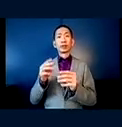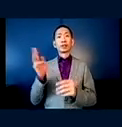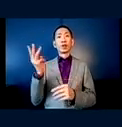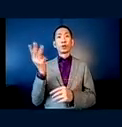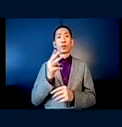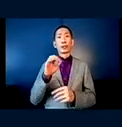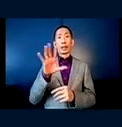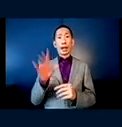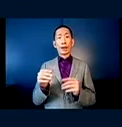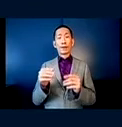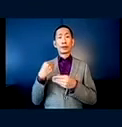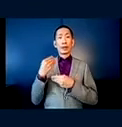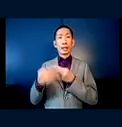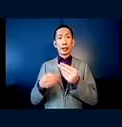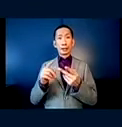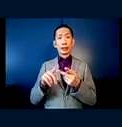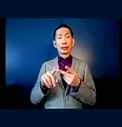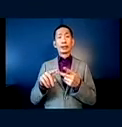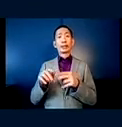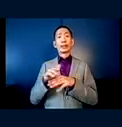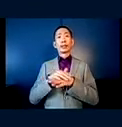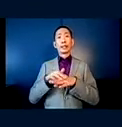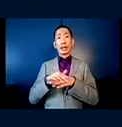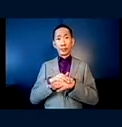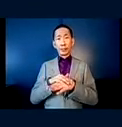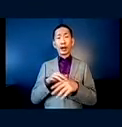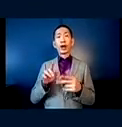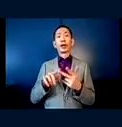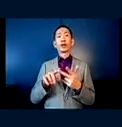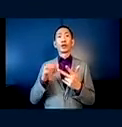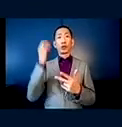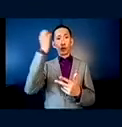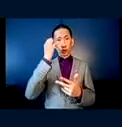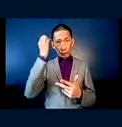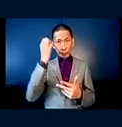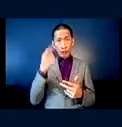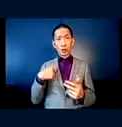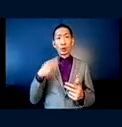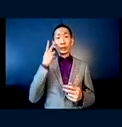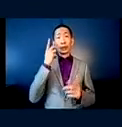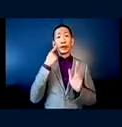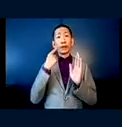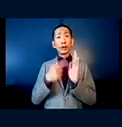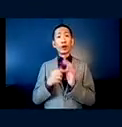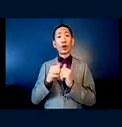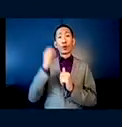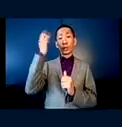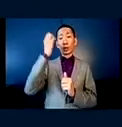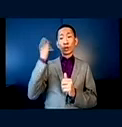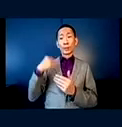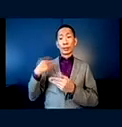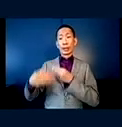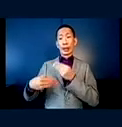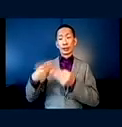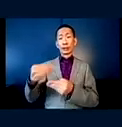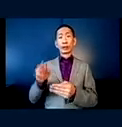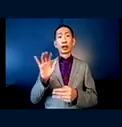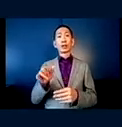RELATES TO ANCESTRY, WEST AFRICAN ANCESTRY, AND EUROPEAN ANCESTRY AND NATIVE AMERICAN ANCESTRY. SO ONCE AGAIN, WE SEE FOR